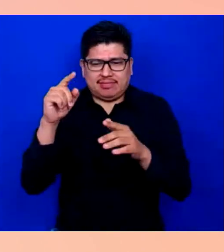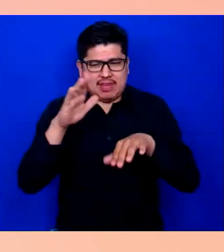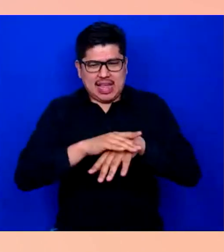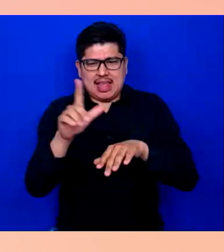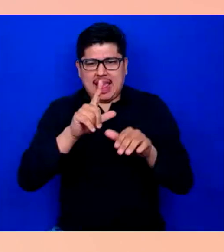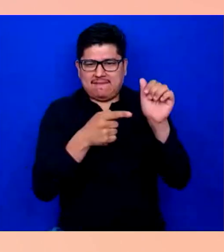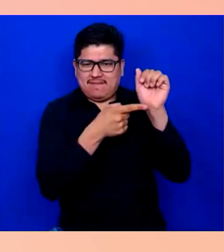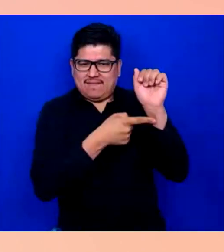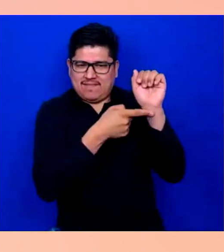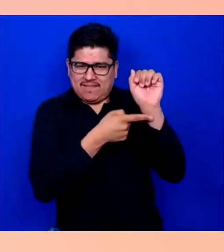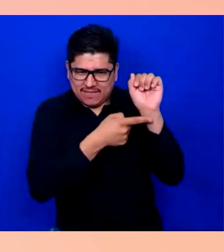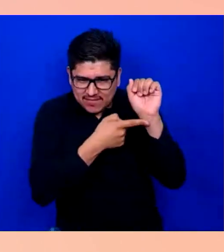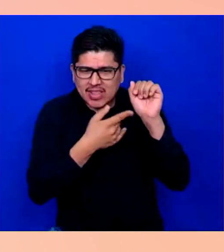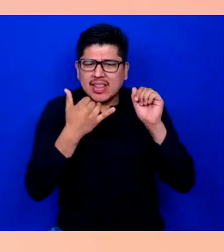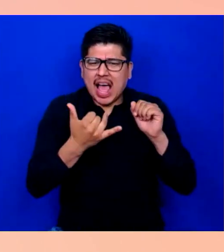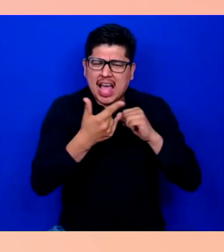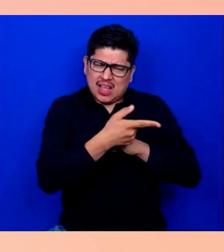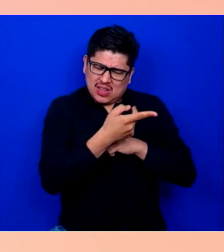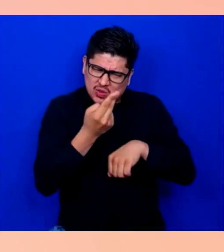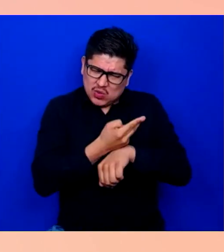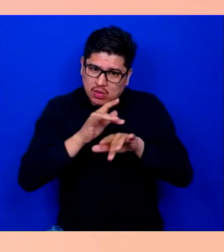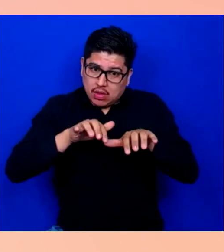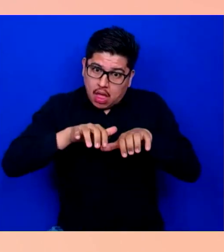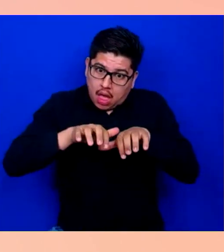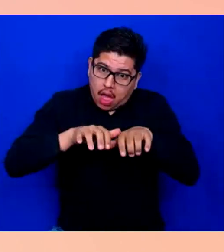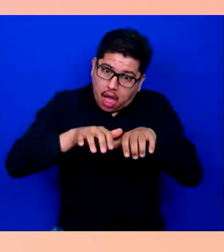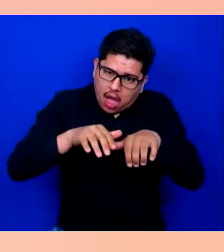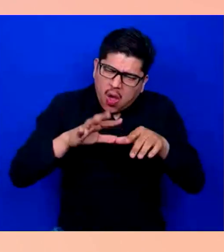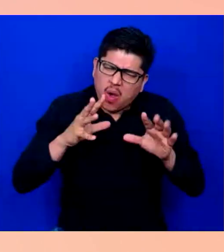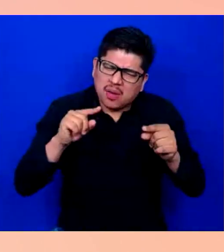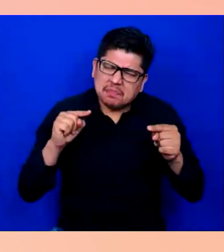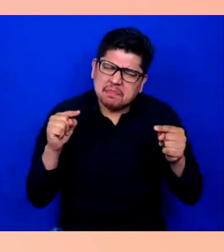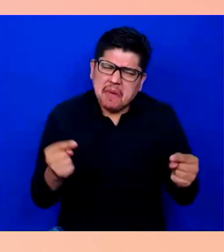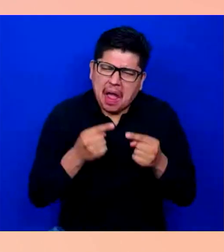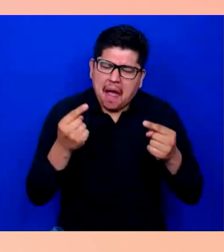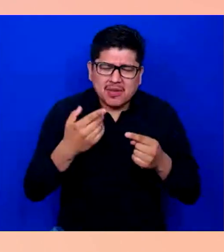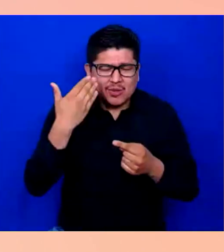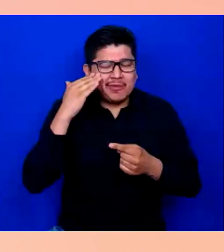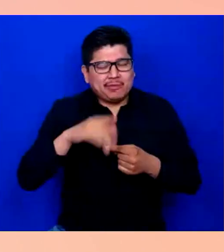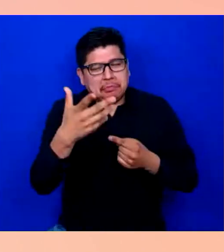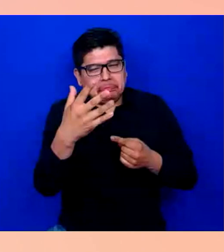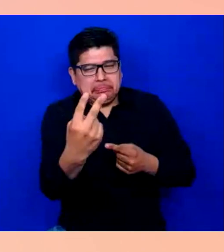just not the hand you'd probably guess. See, one in four computer users